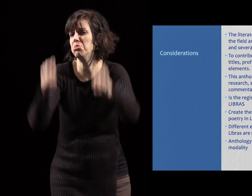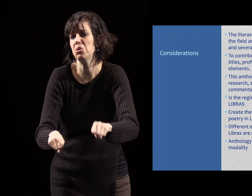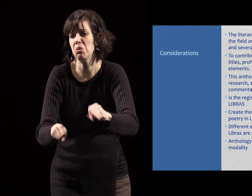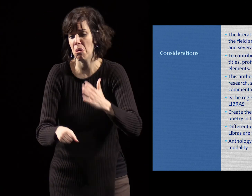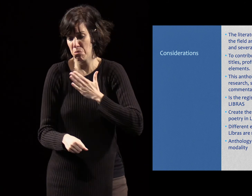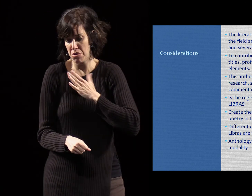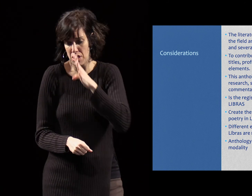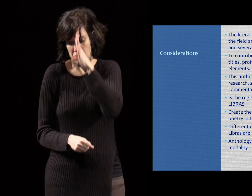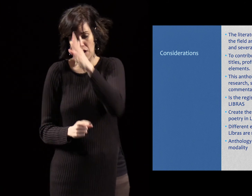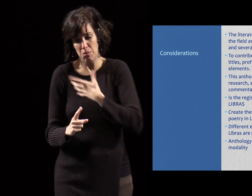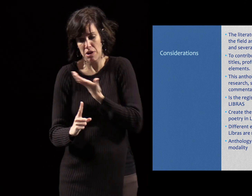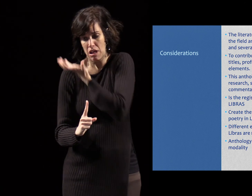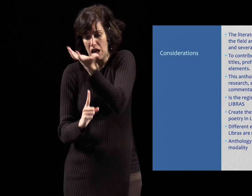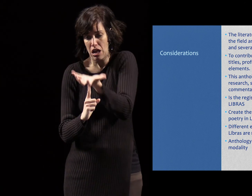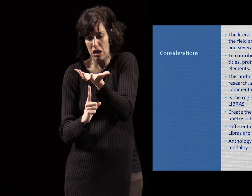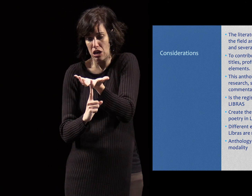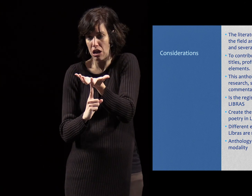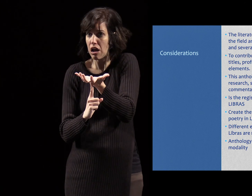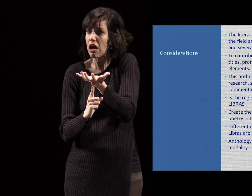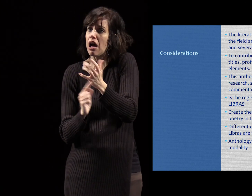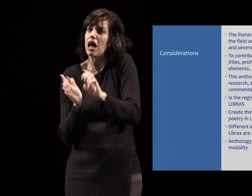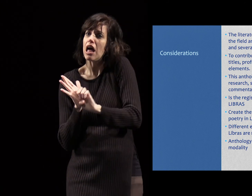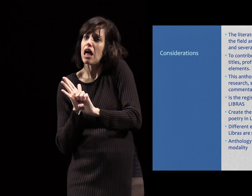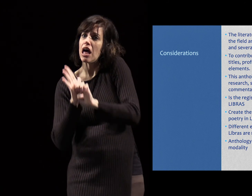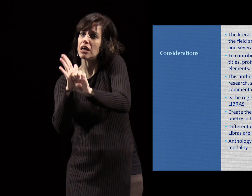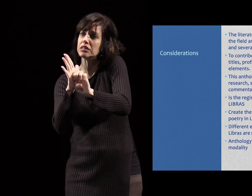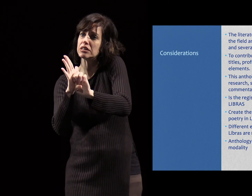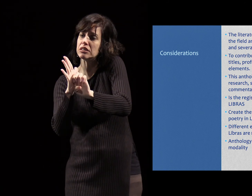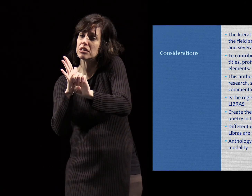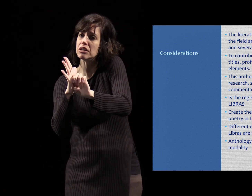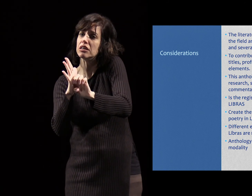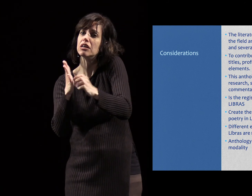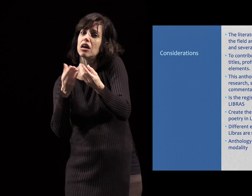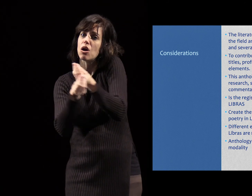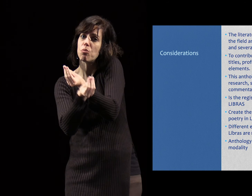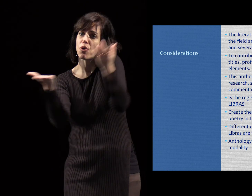You can use your creativity and your ideas to come up with your own anthology.